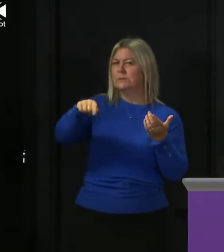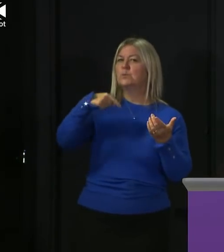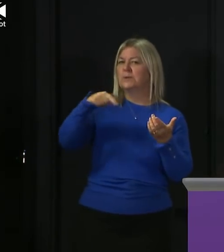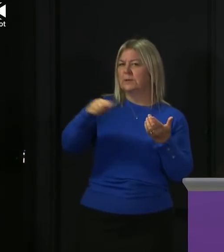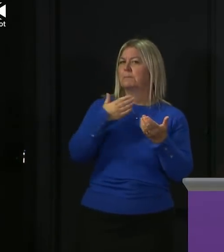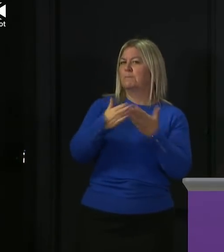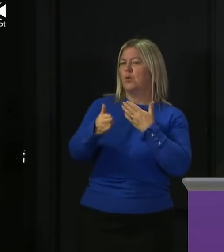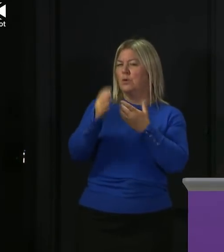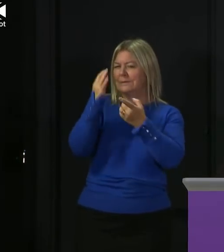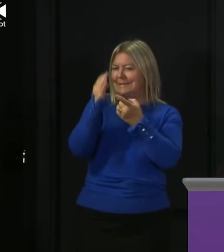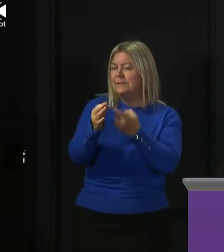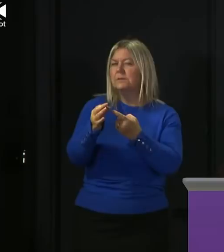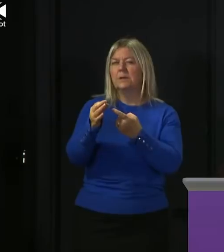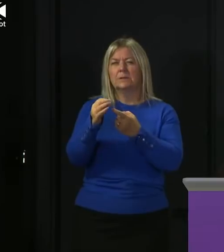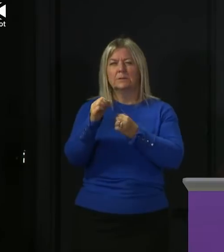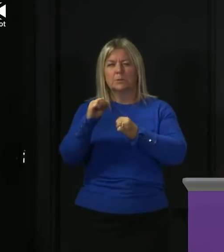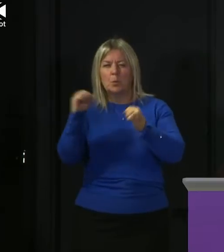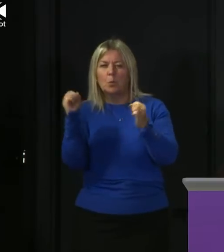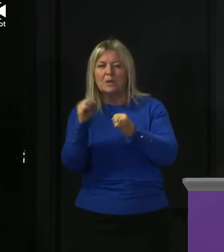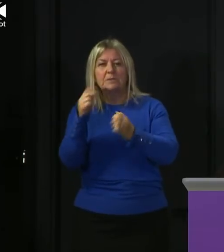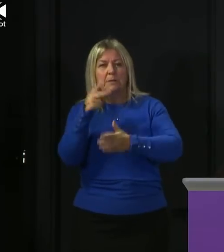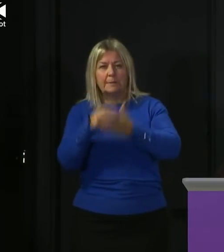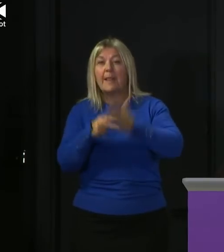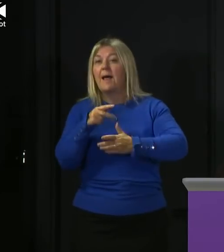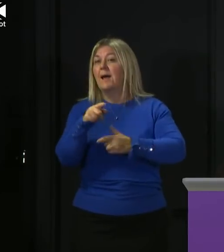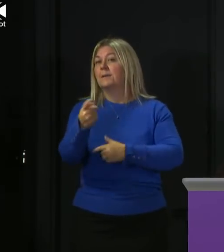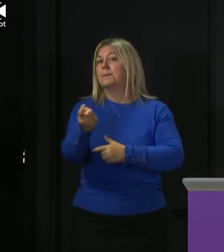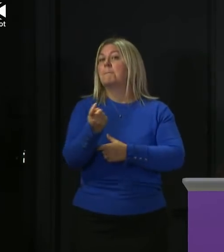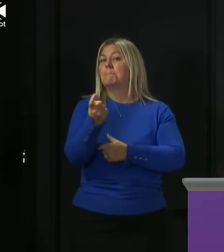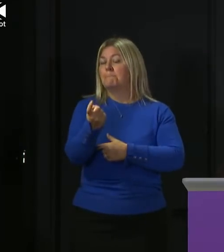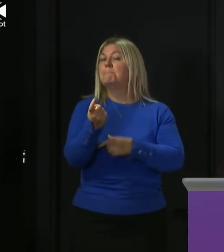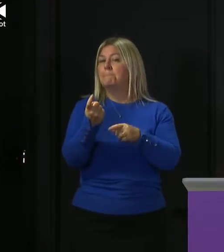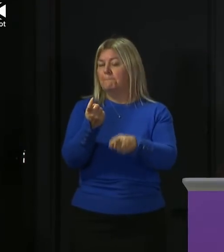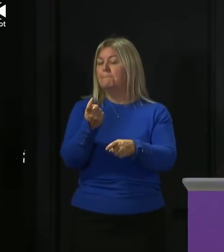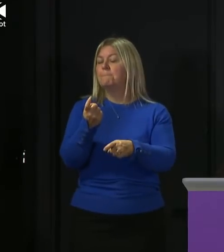about winter planning and the steps that are underway to make sure the health service can